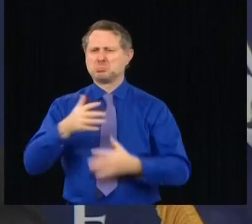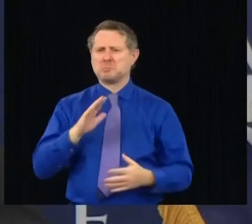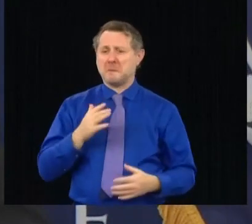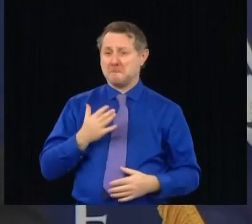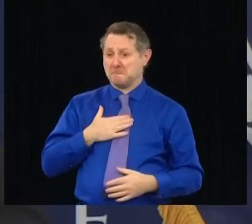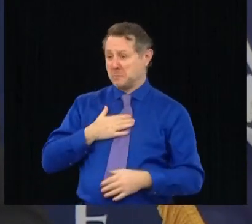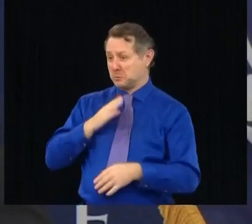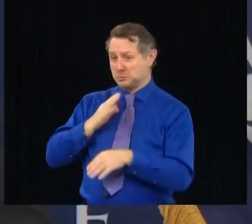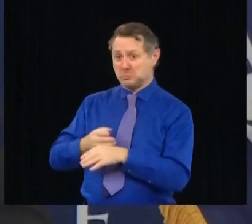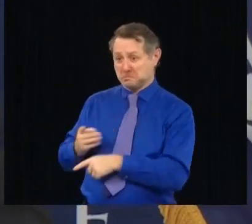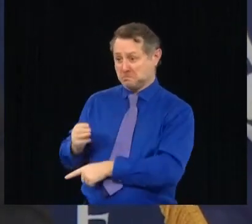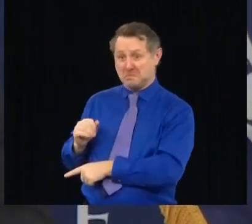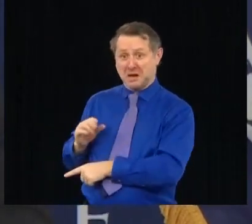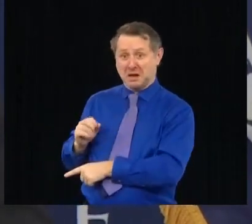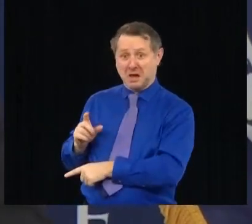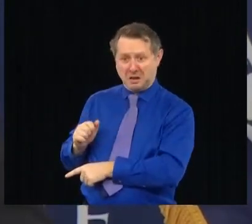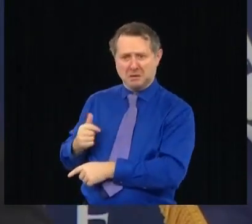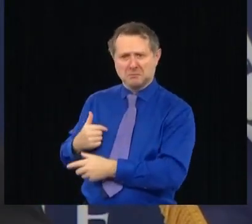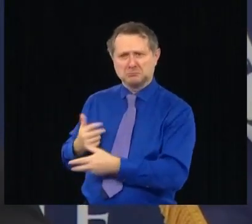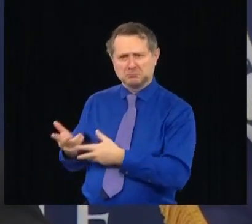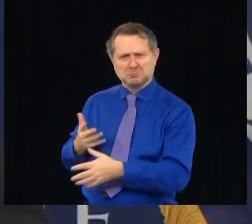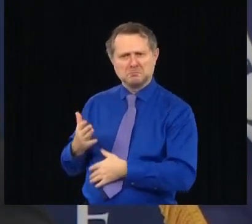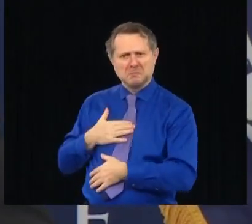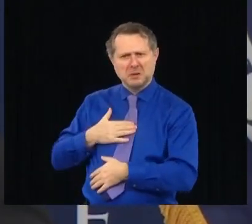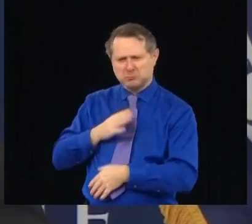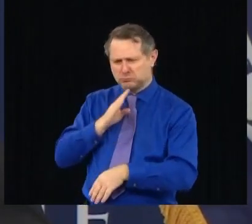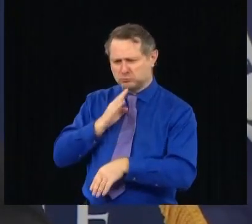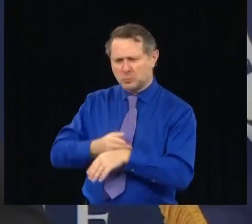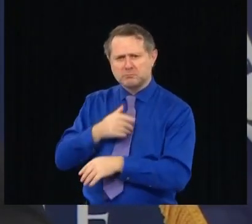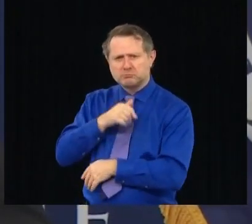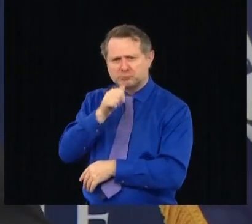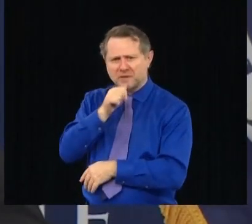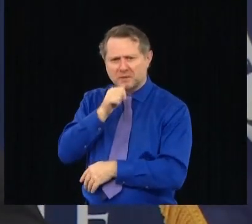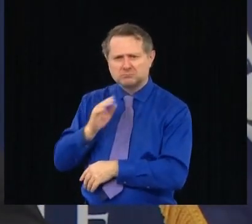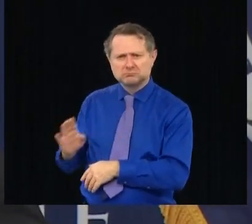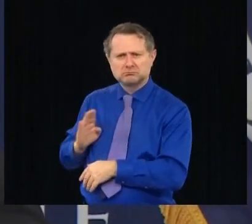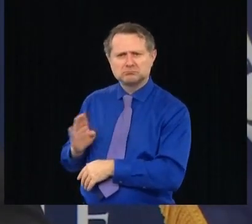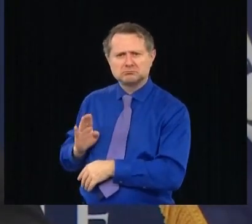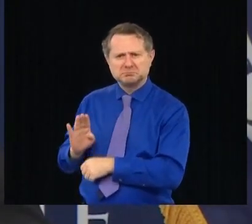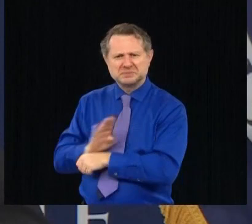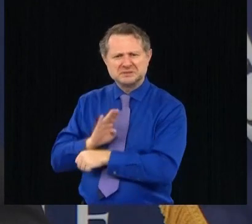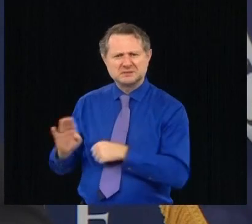SOCIAL INTERACTIONS, RIGHT?